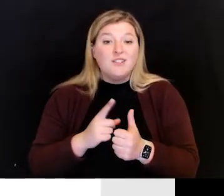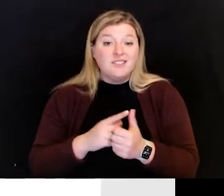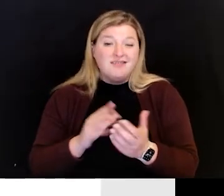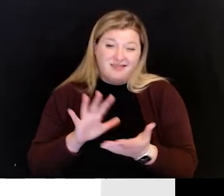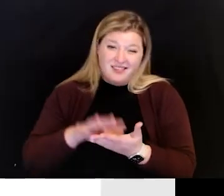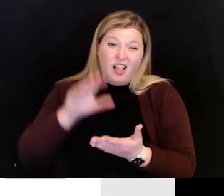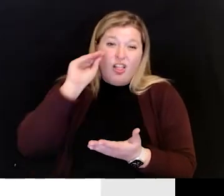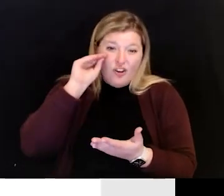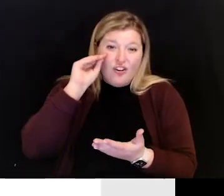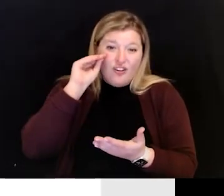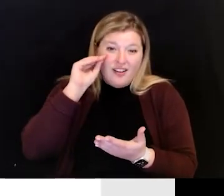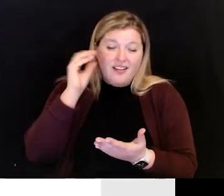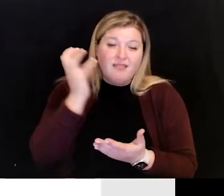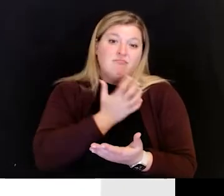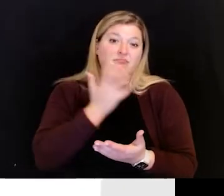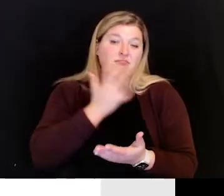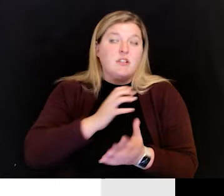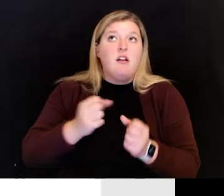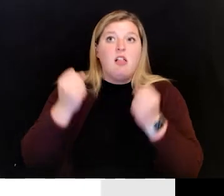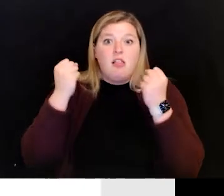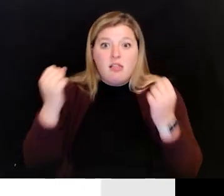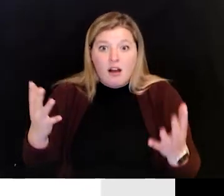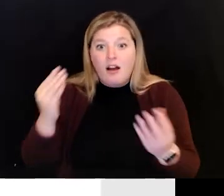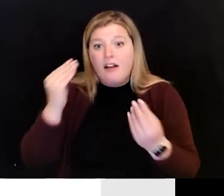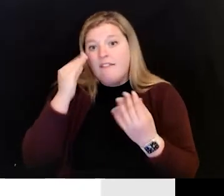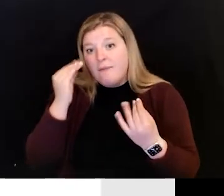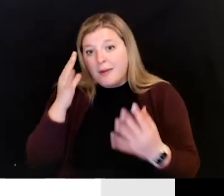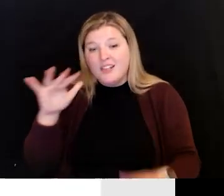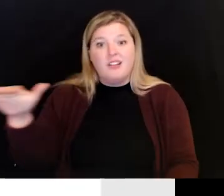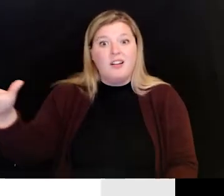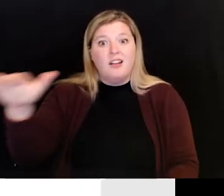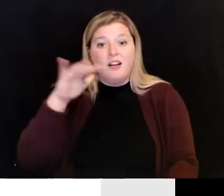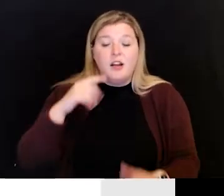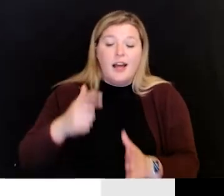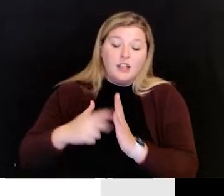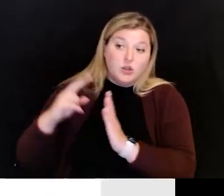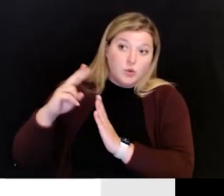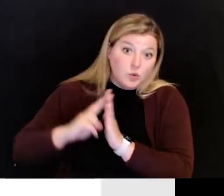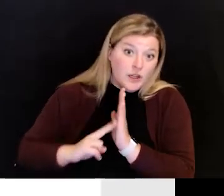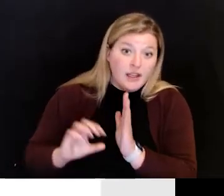There's a lot of information. Reading through the WCAG guidelines